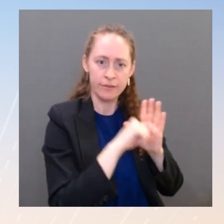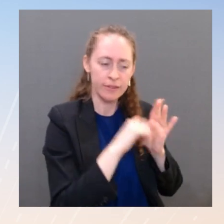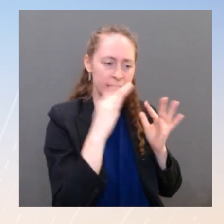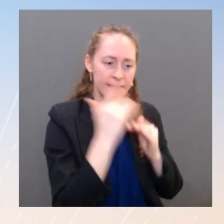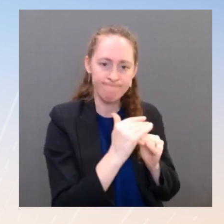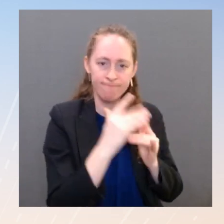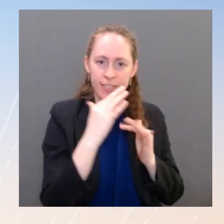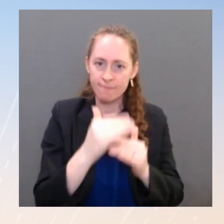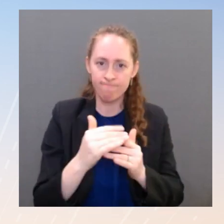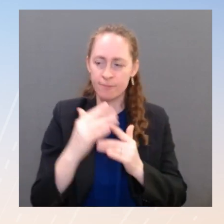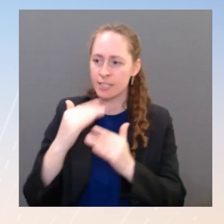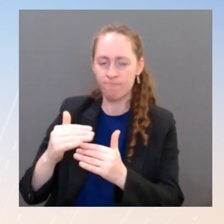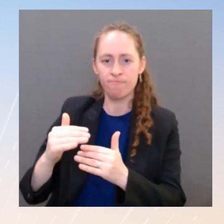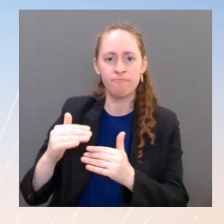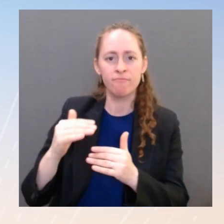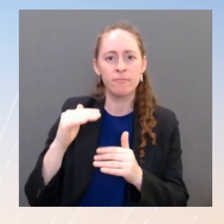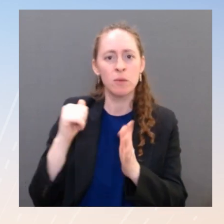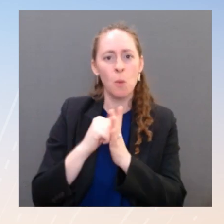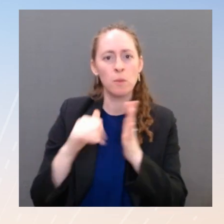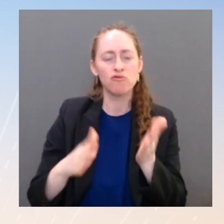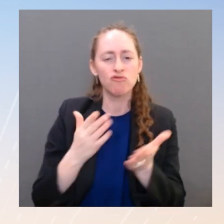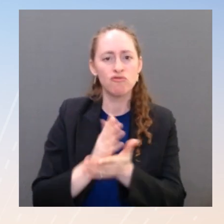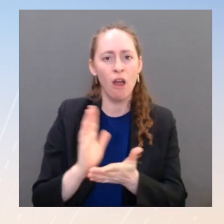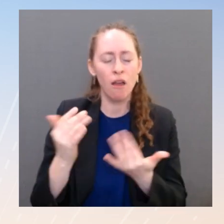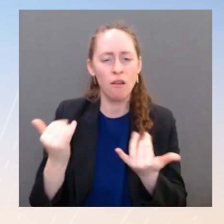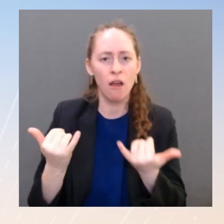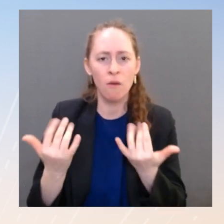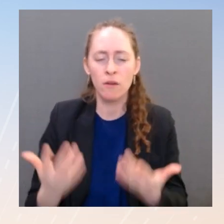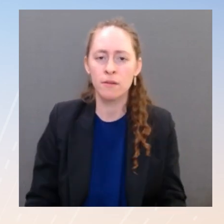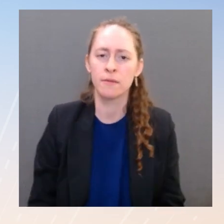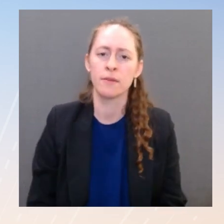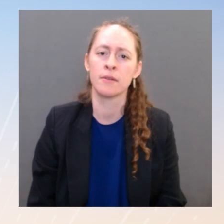Well, I don't have any comment on a decision by a private sector company.